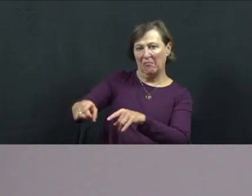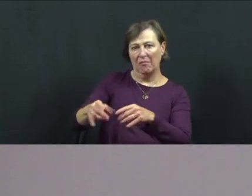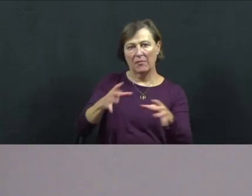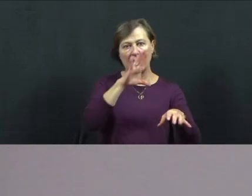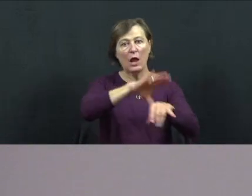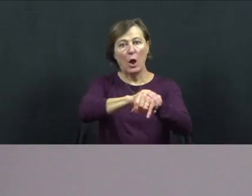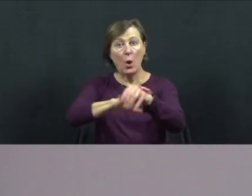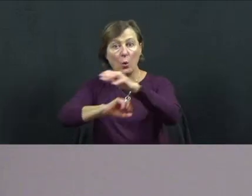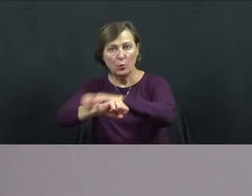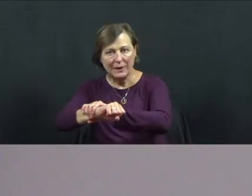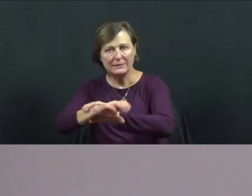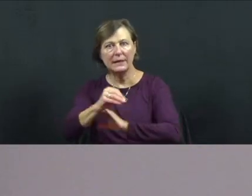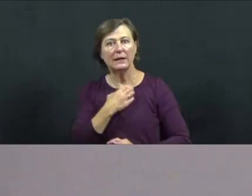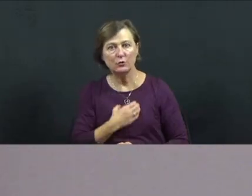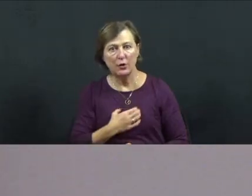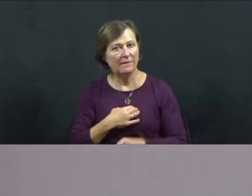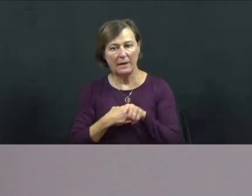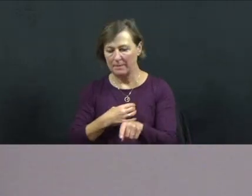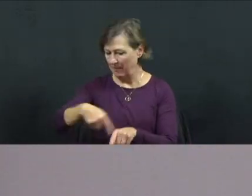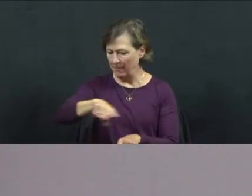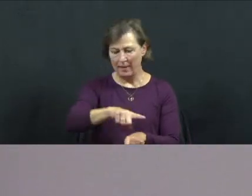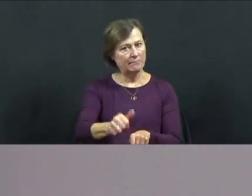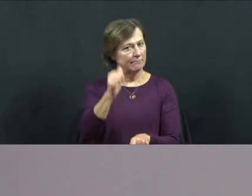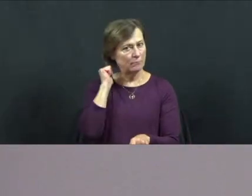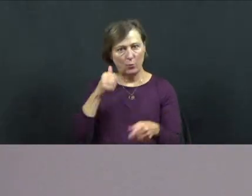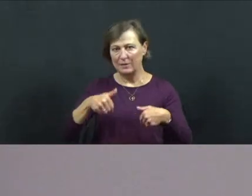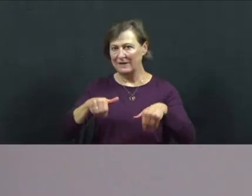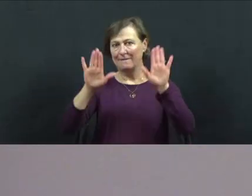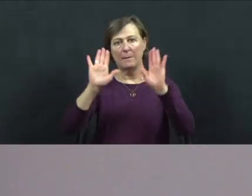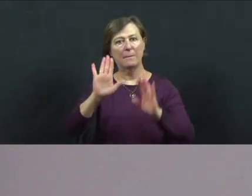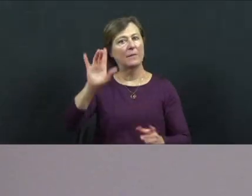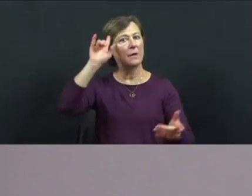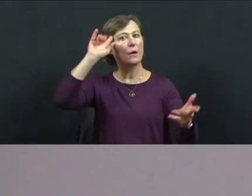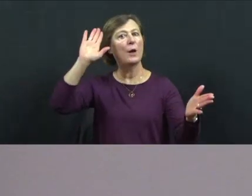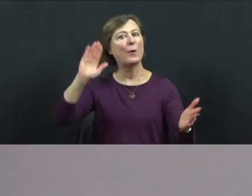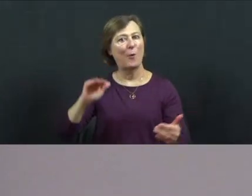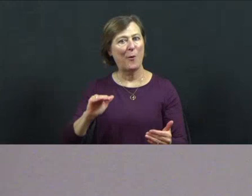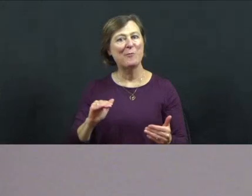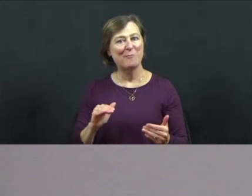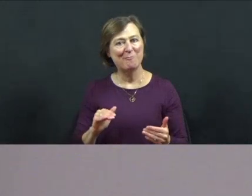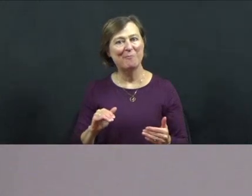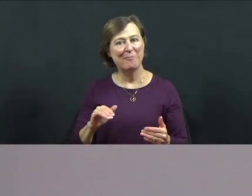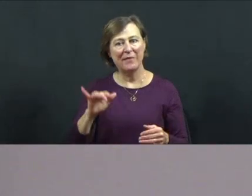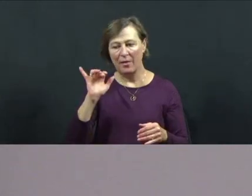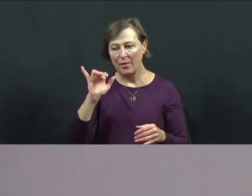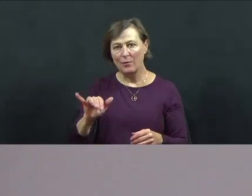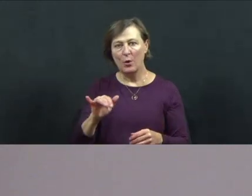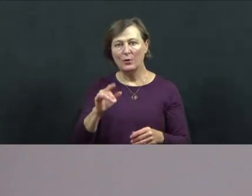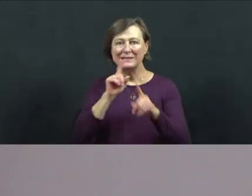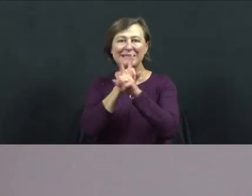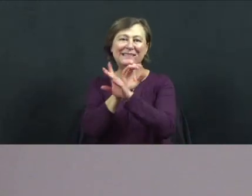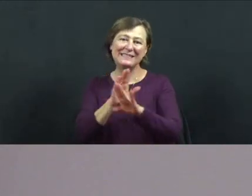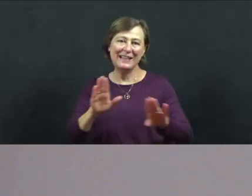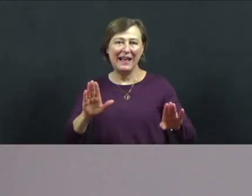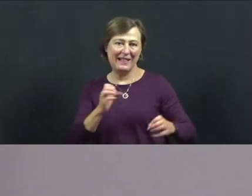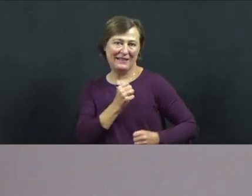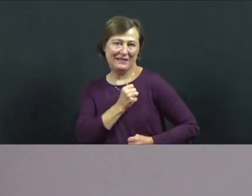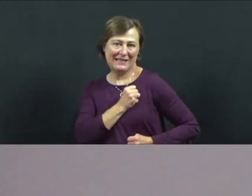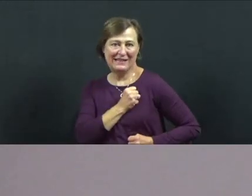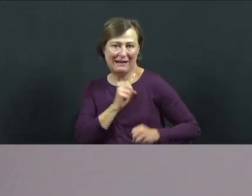But they would not give up hope. These silent sentinels turned hope